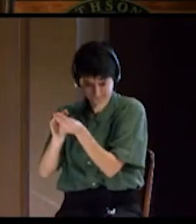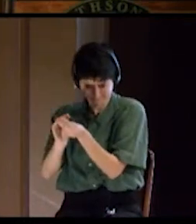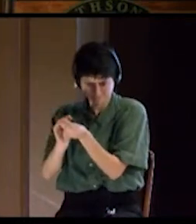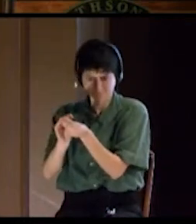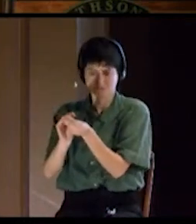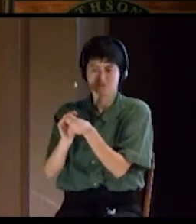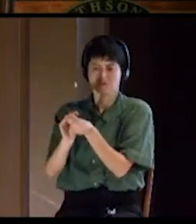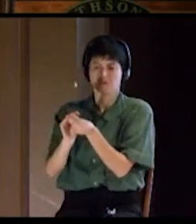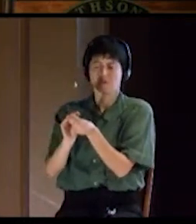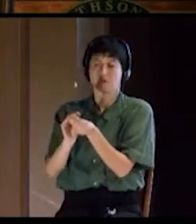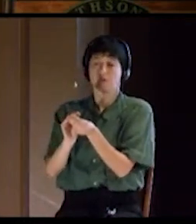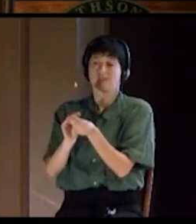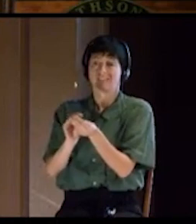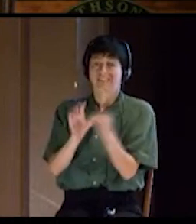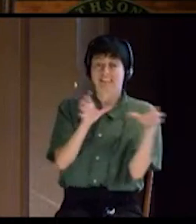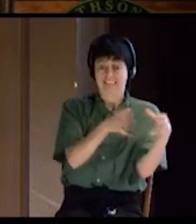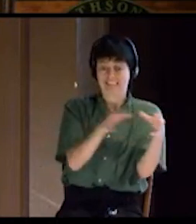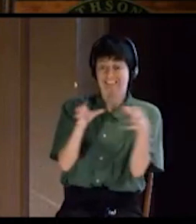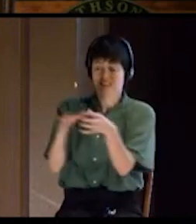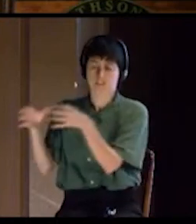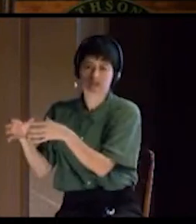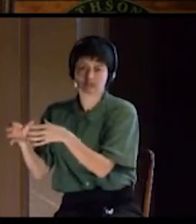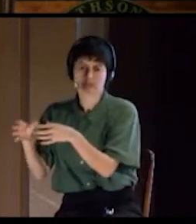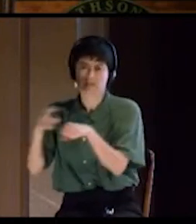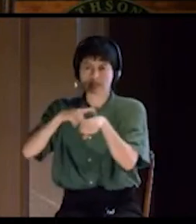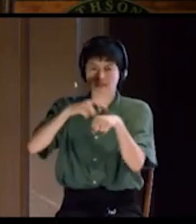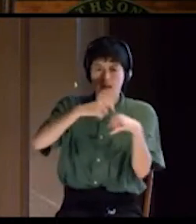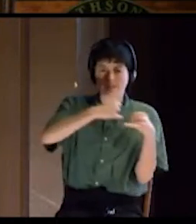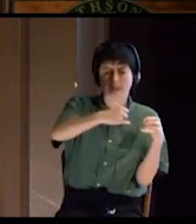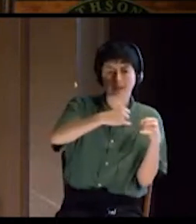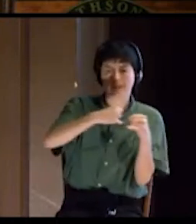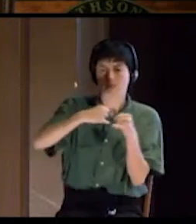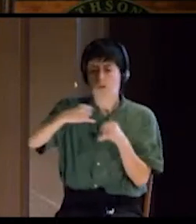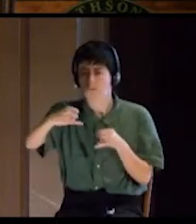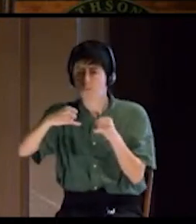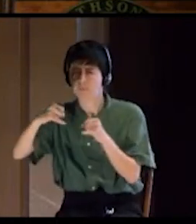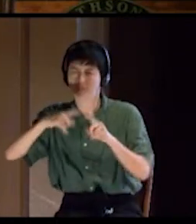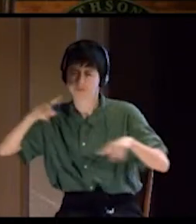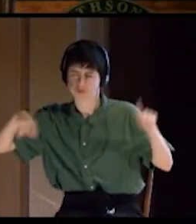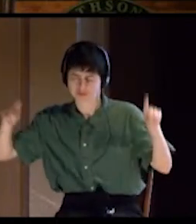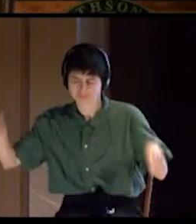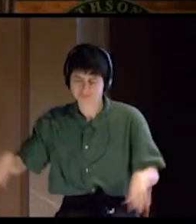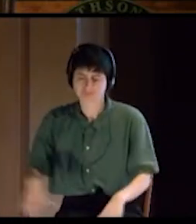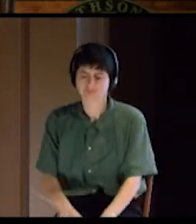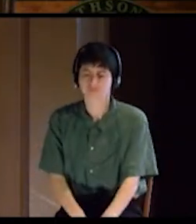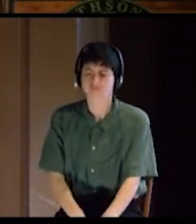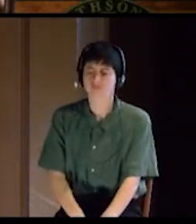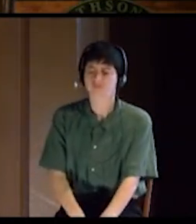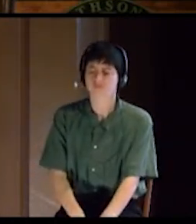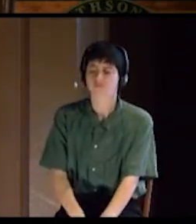So really, really old, far back, millions of years ago with big millions of years time steps,